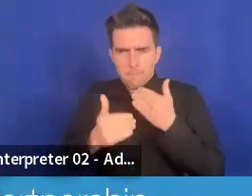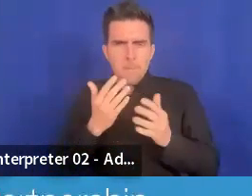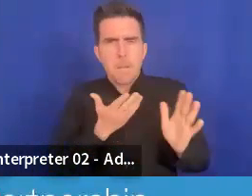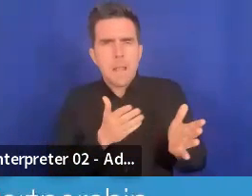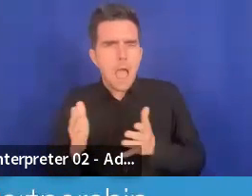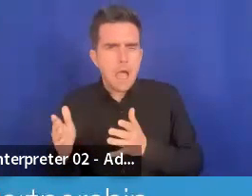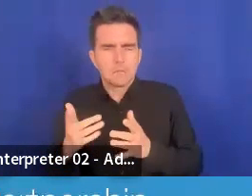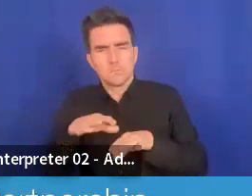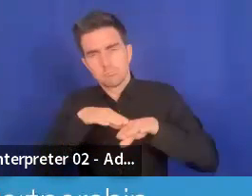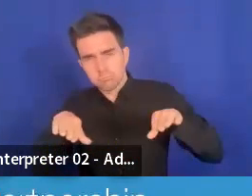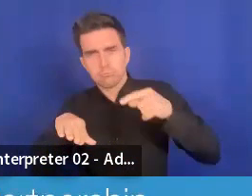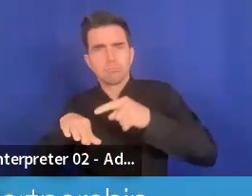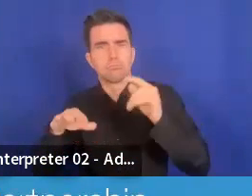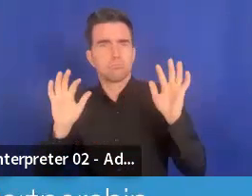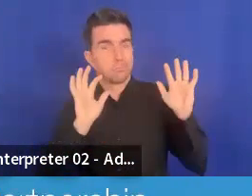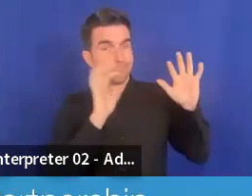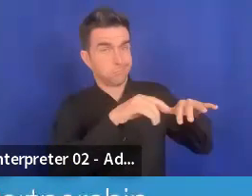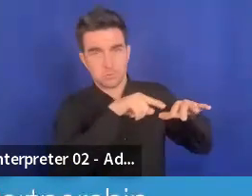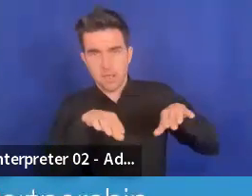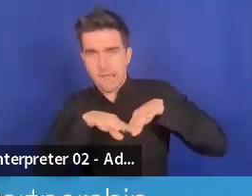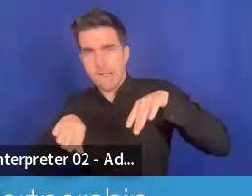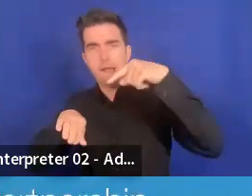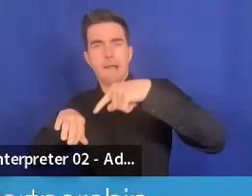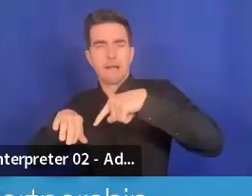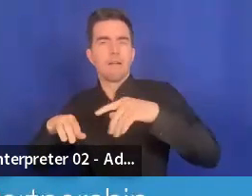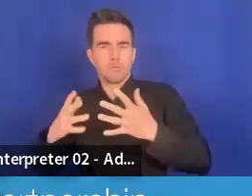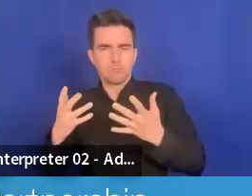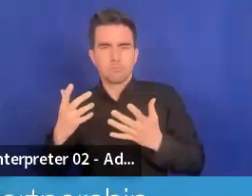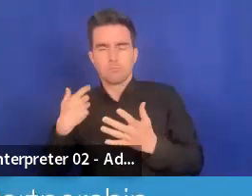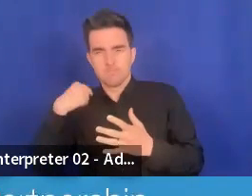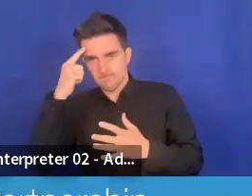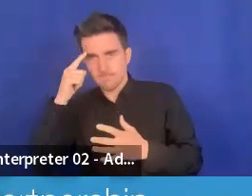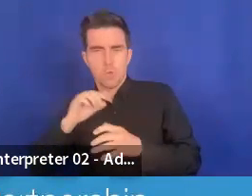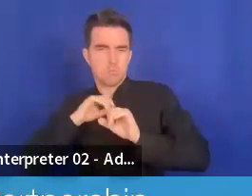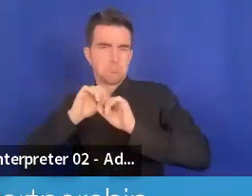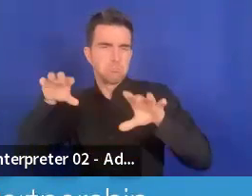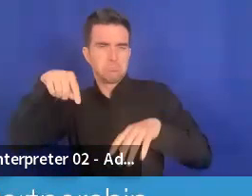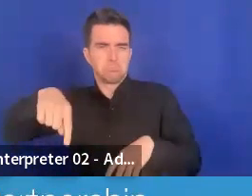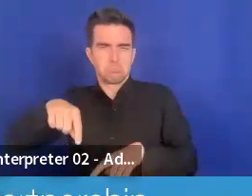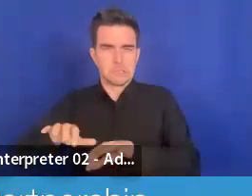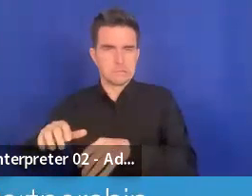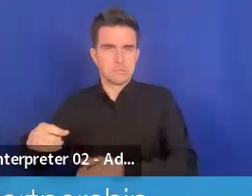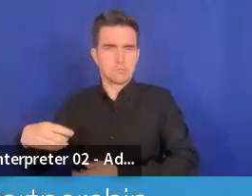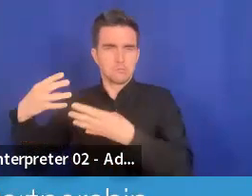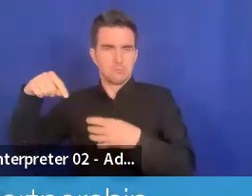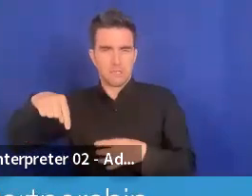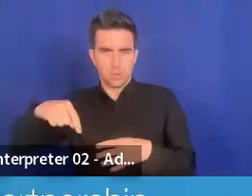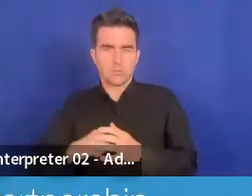There will be side events that are being planned by different organizations, different groups.